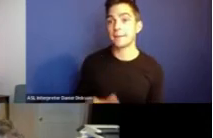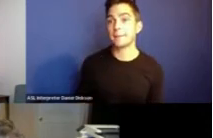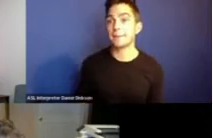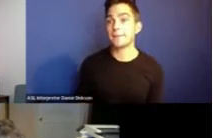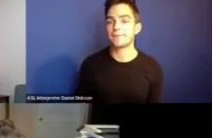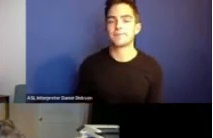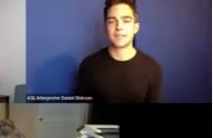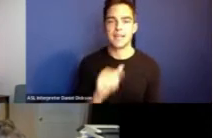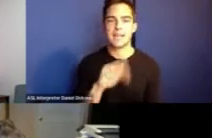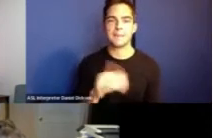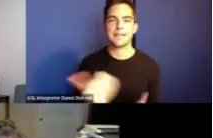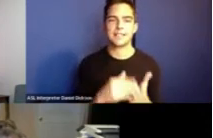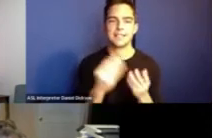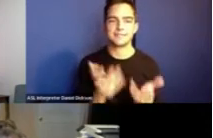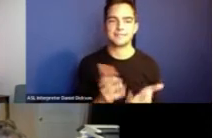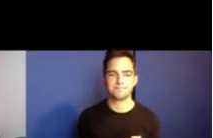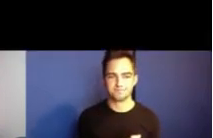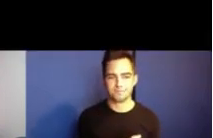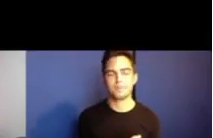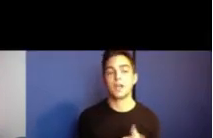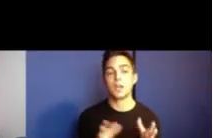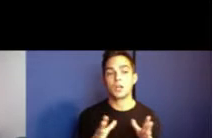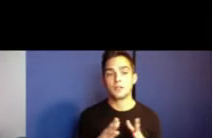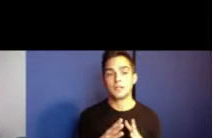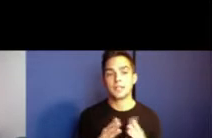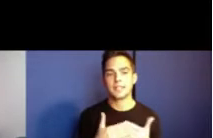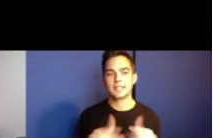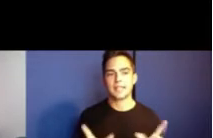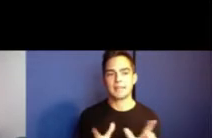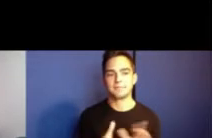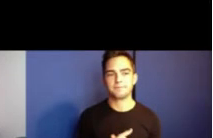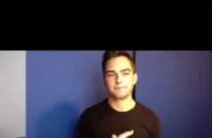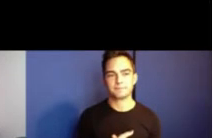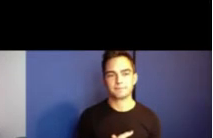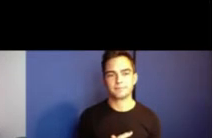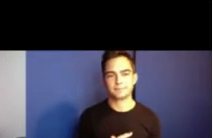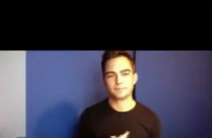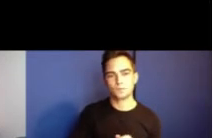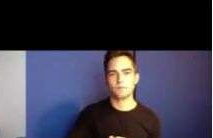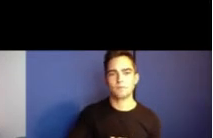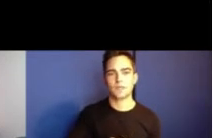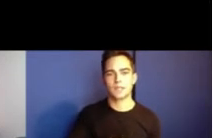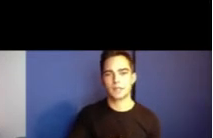Amy Brinkley: This is Amy again. So next slide, please. So there's no doubt that without